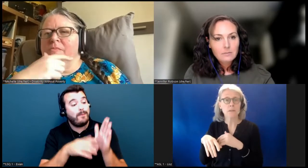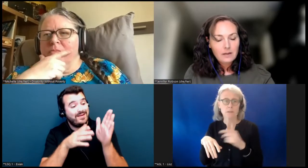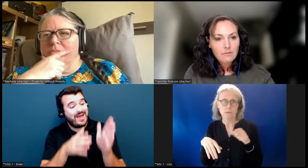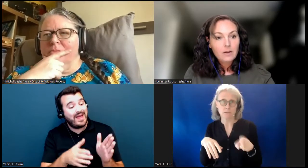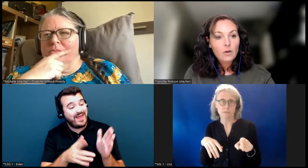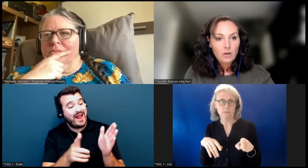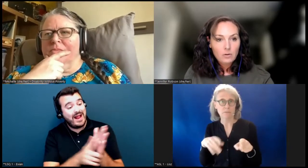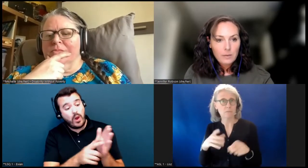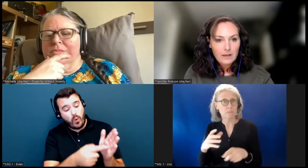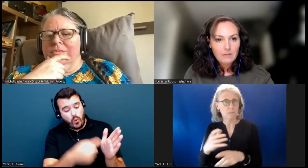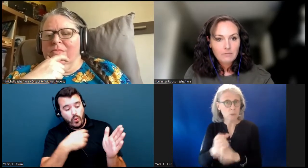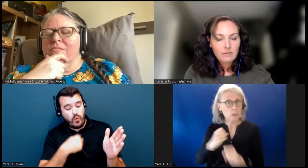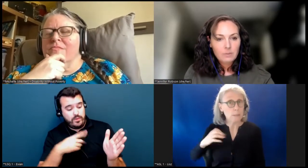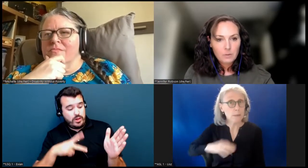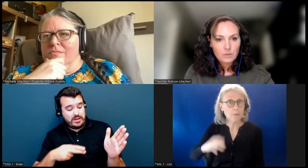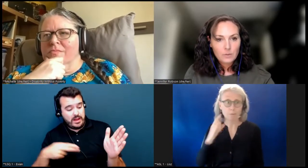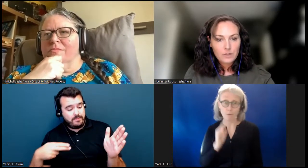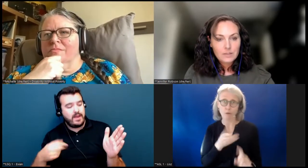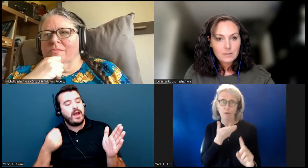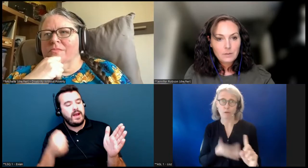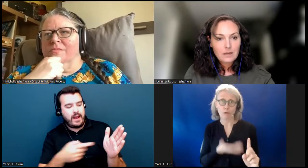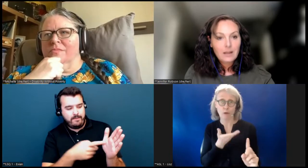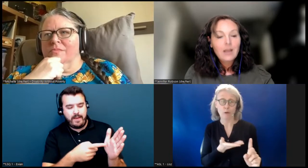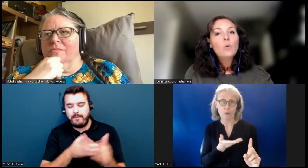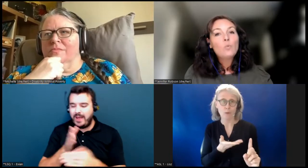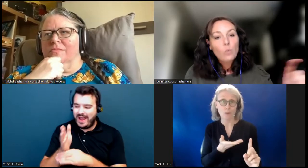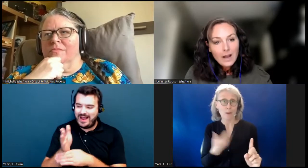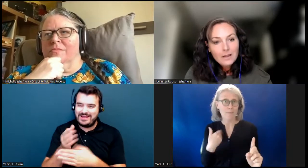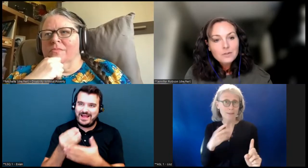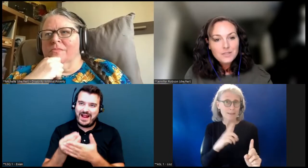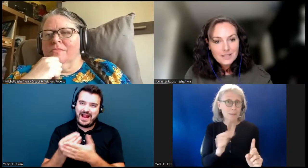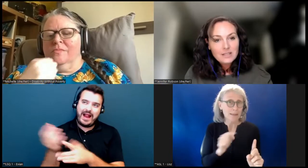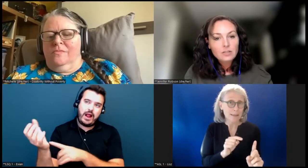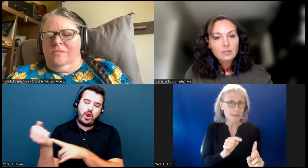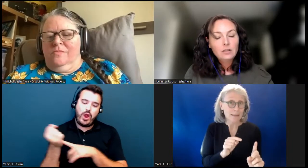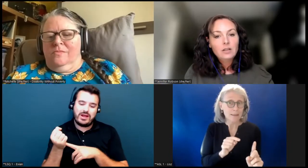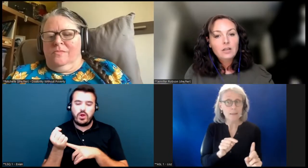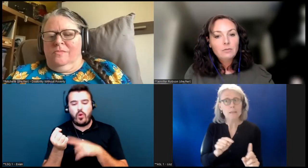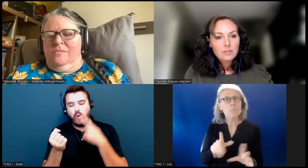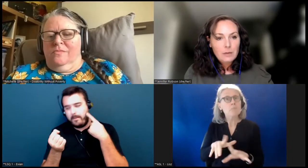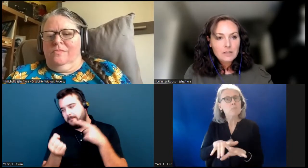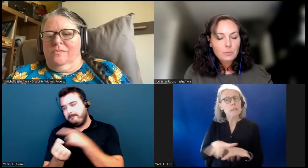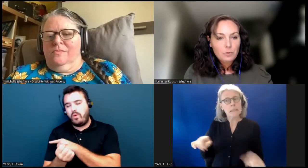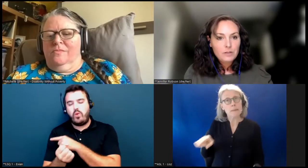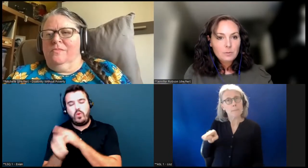BENEFIT ON BEHALFW BEHALF OF A PERSON WITH DISABILITIES WHILE STILL RESPECTING THE PRINCIPLE